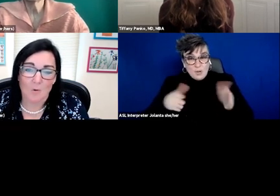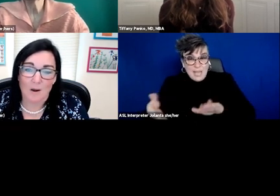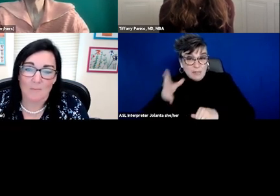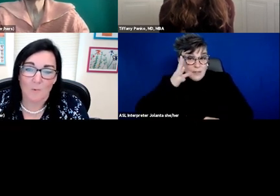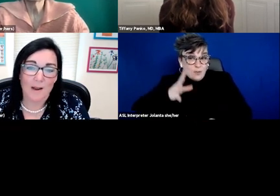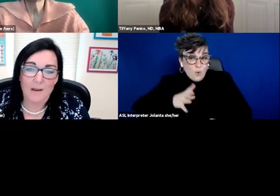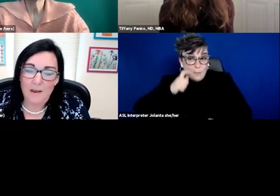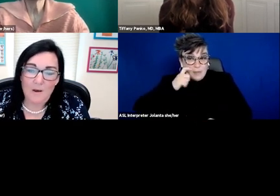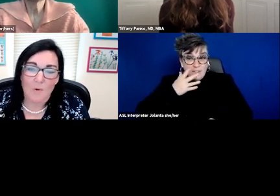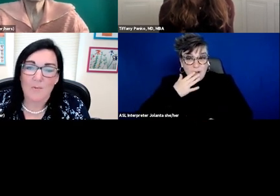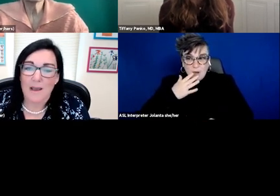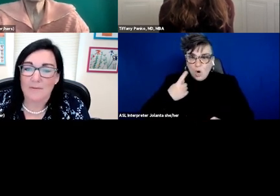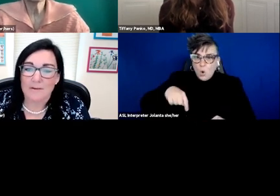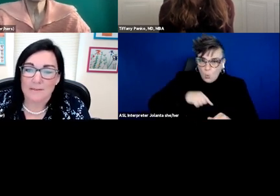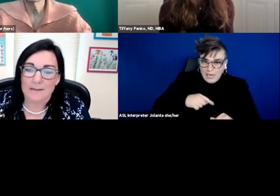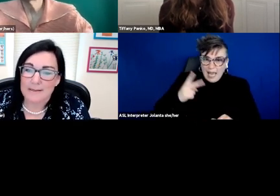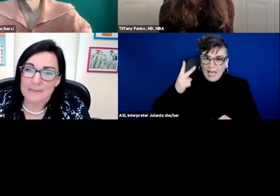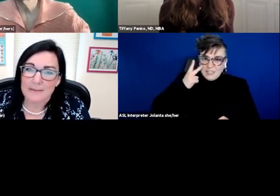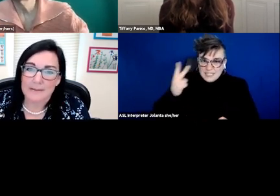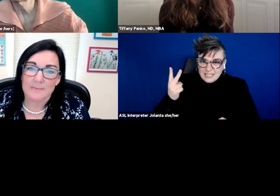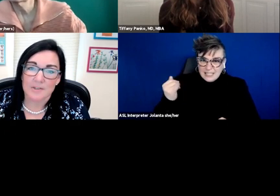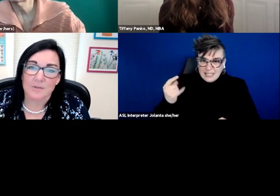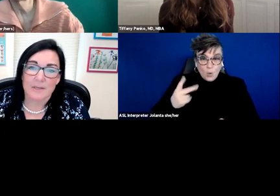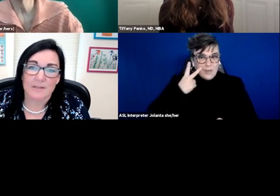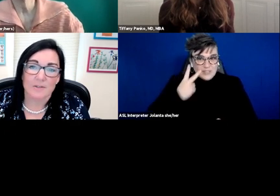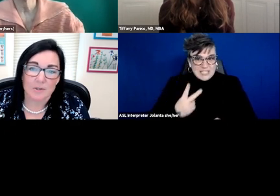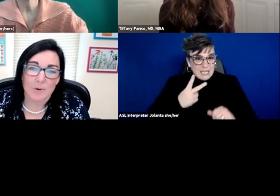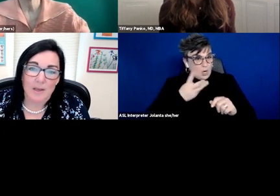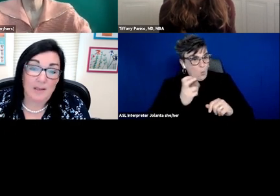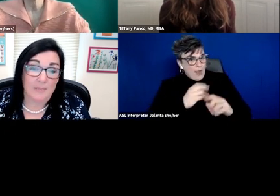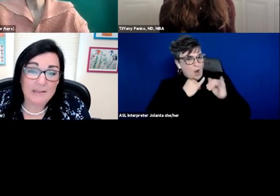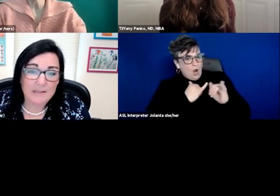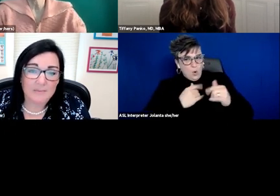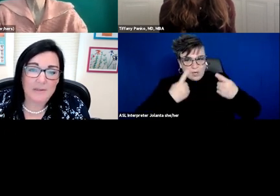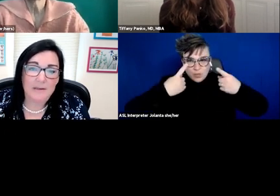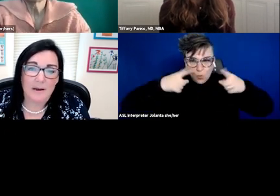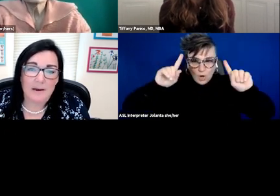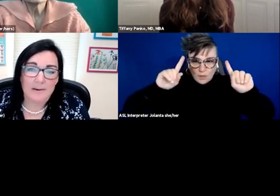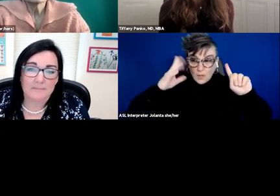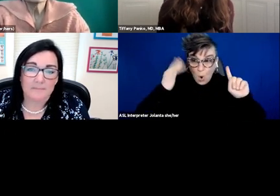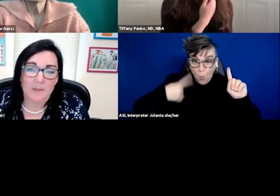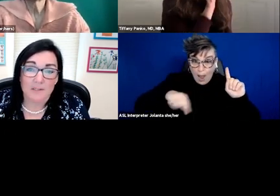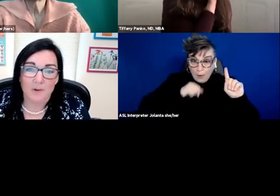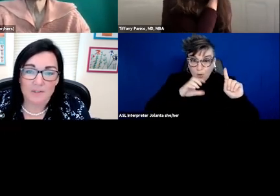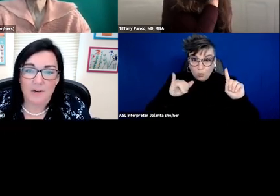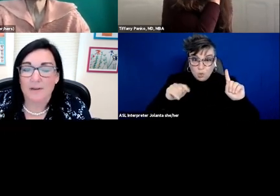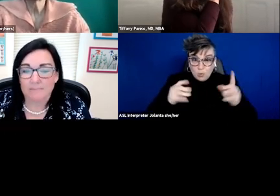so why we have not done this as much as we need to do, in my discipline, is frustrating.